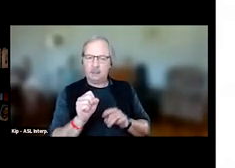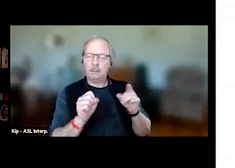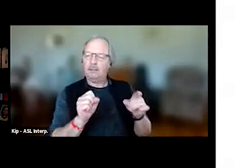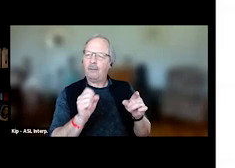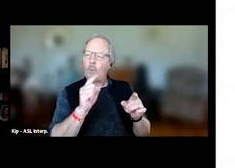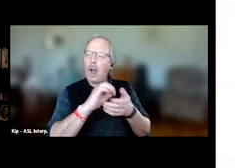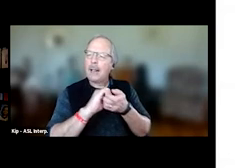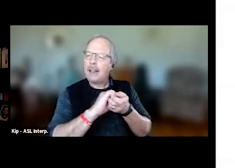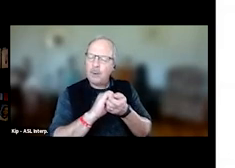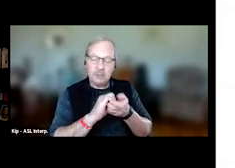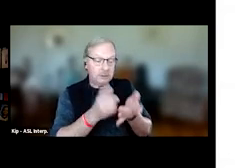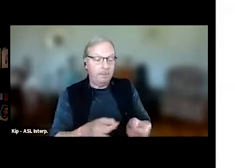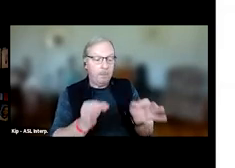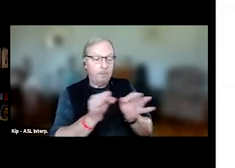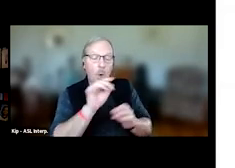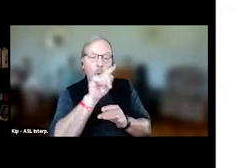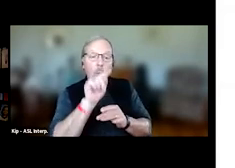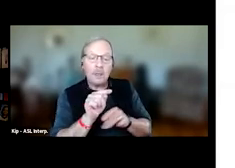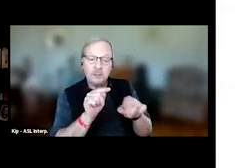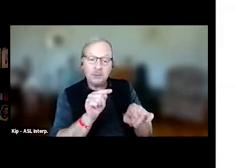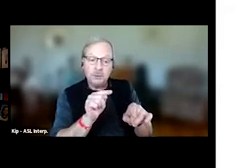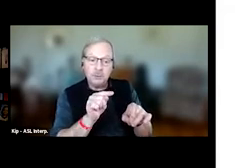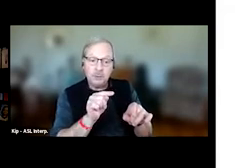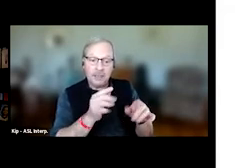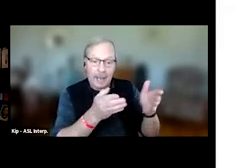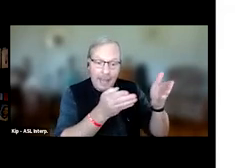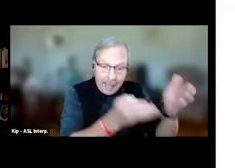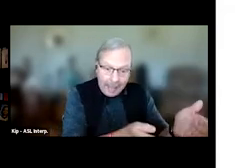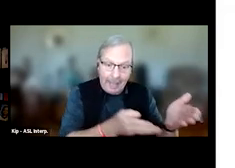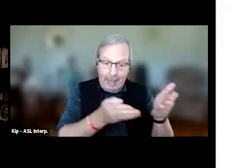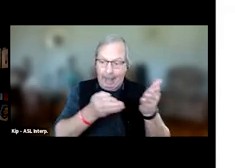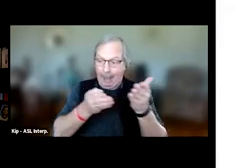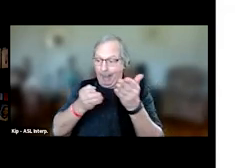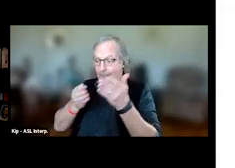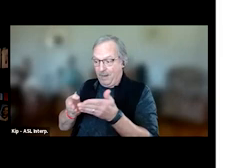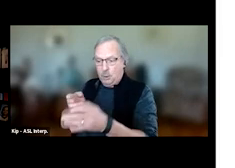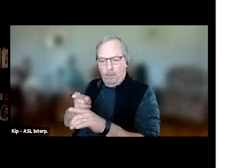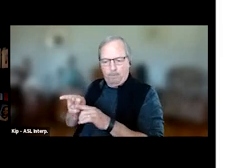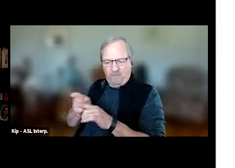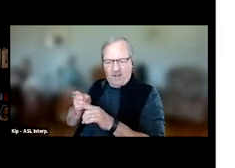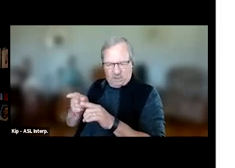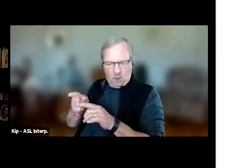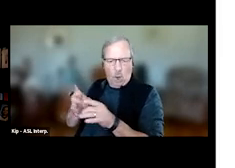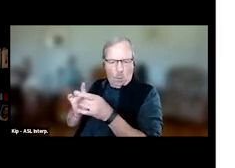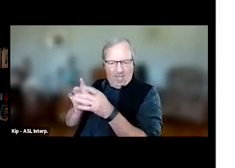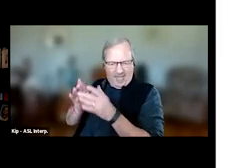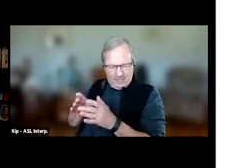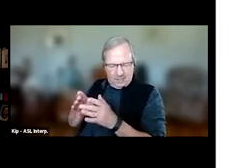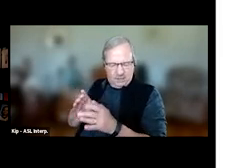and some key questions that you can take to your DDS professional relations officer. You can ask, what's the best way to find out